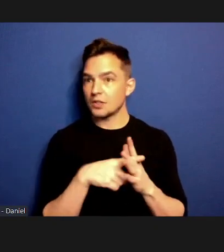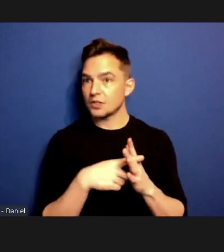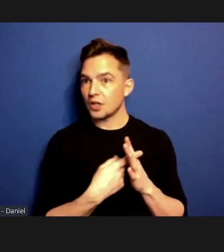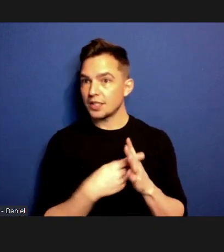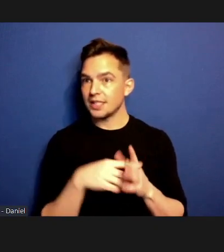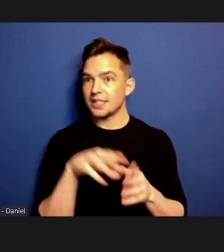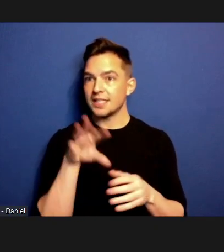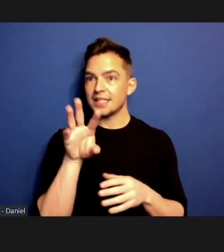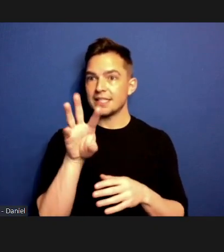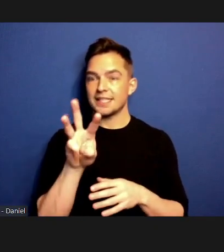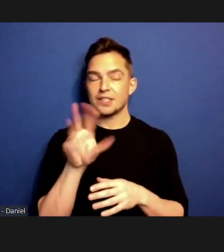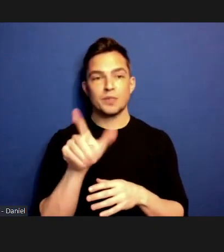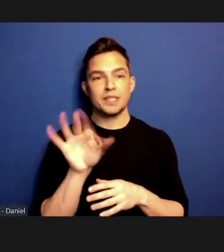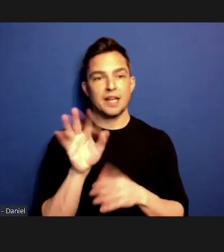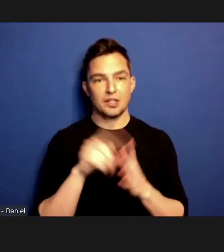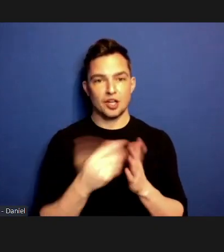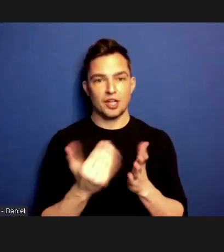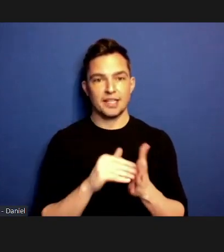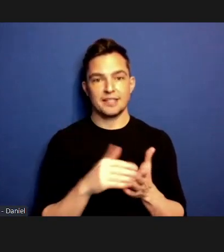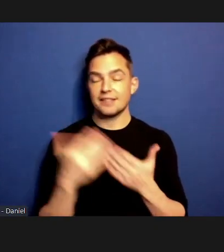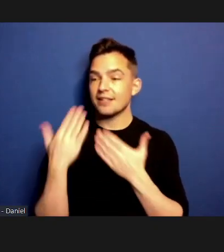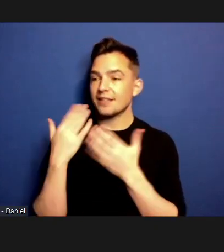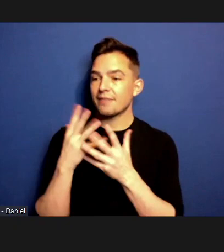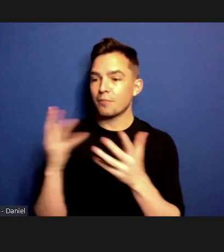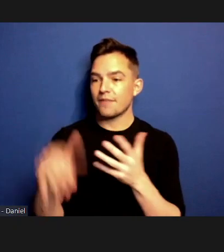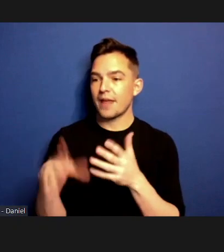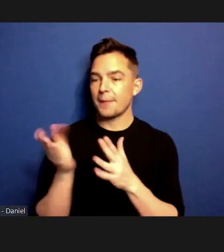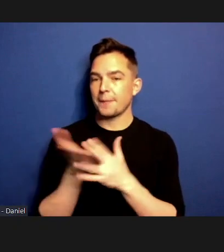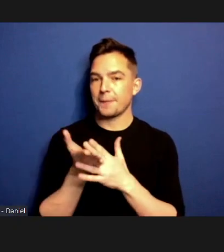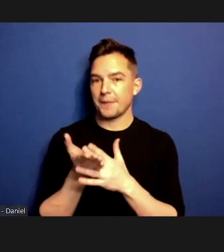Thank you so much for that, Yasmine. And just